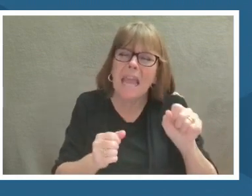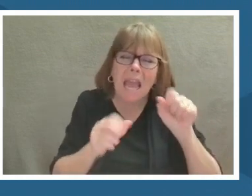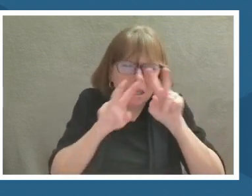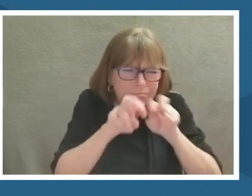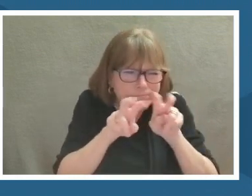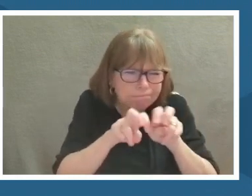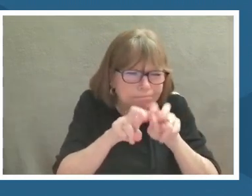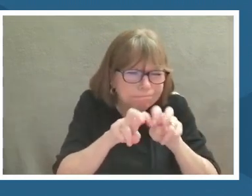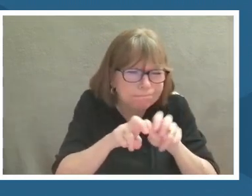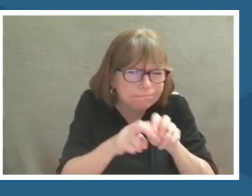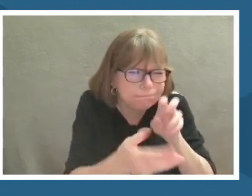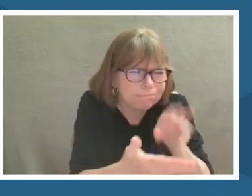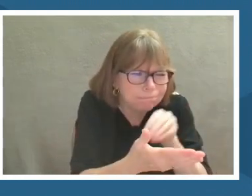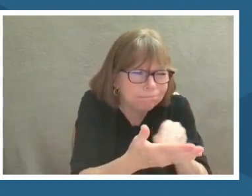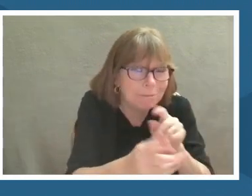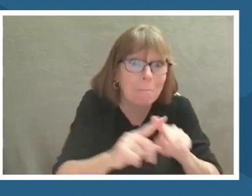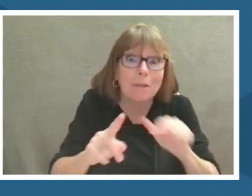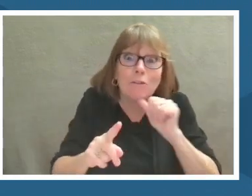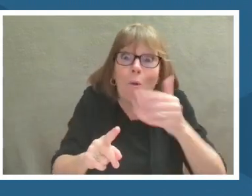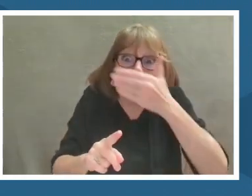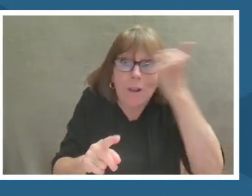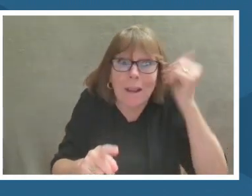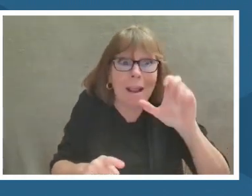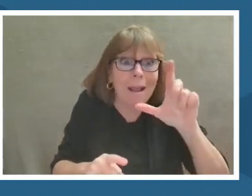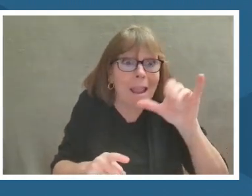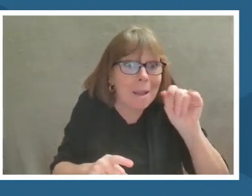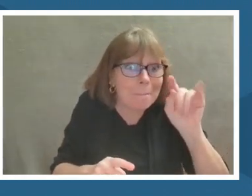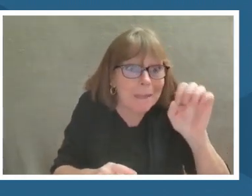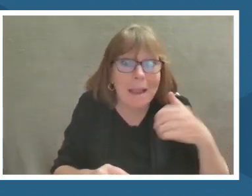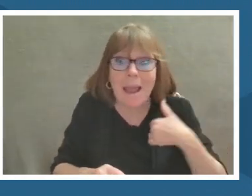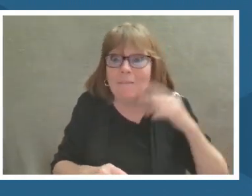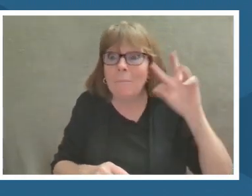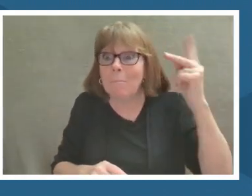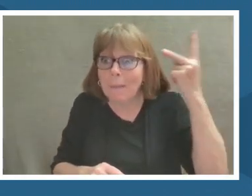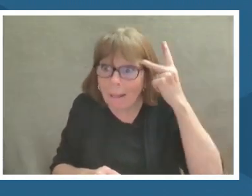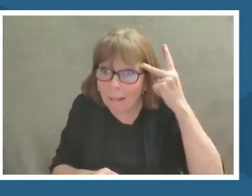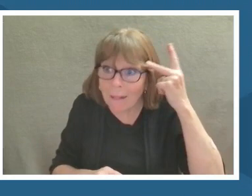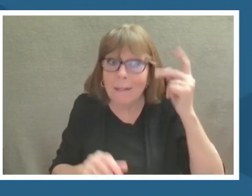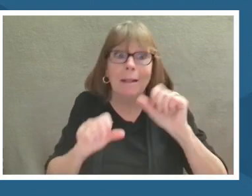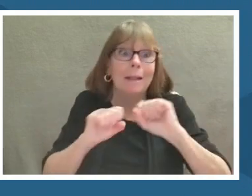social psychological